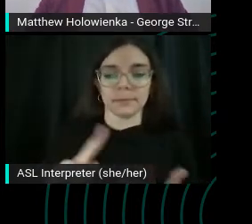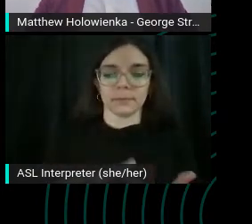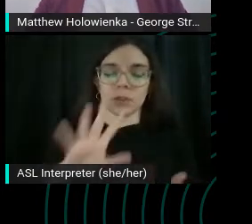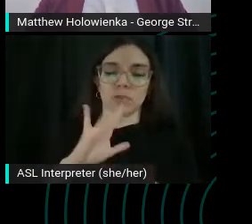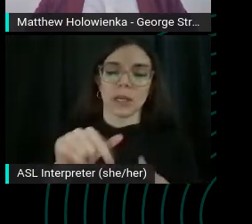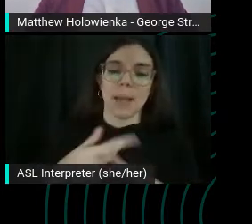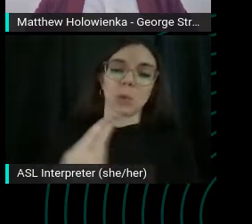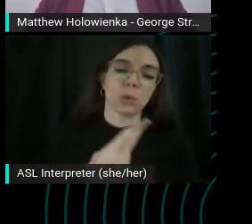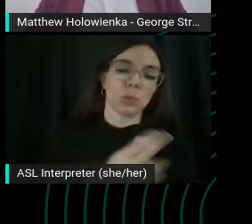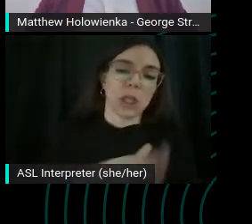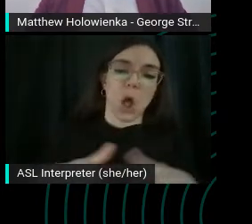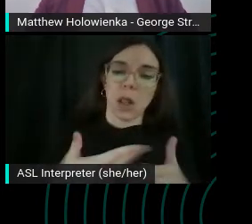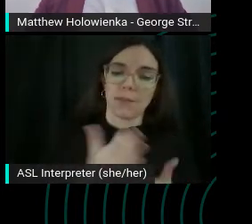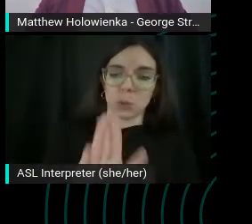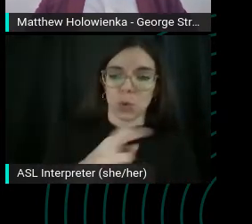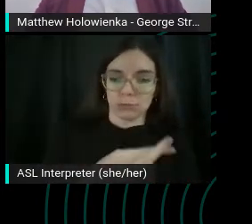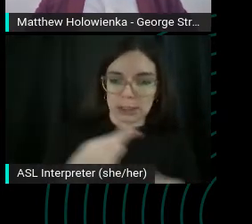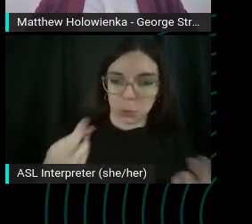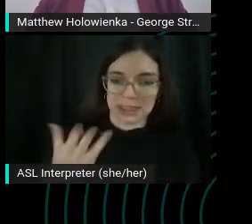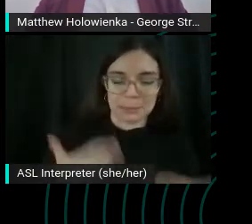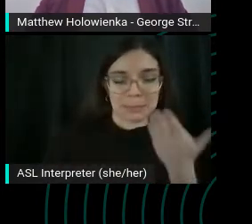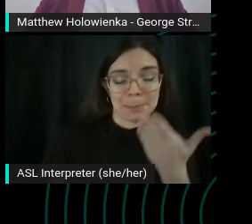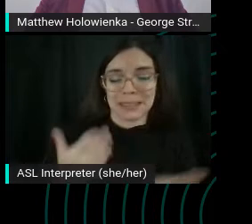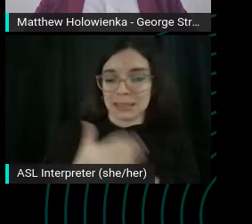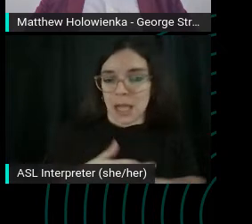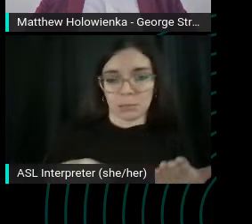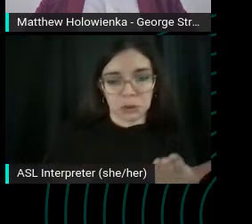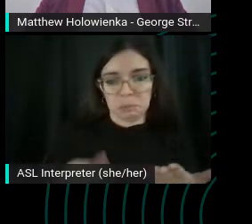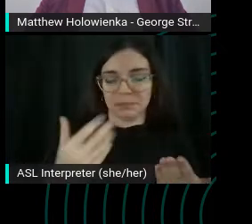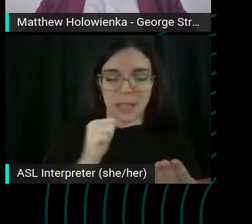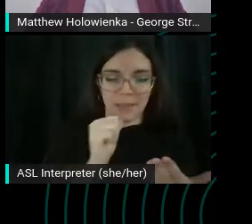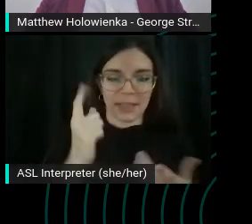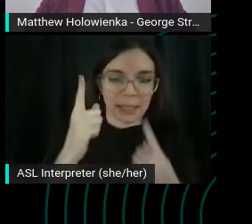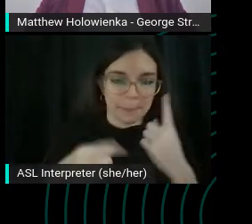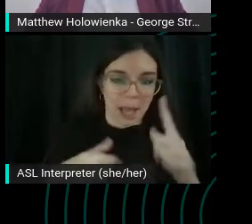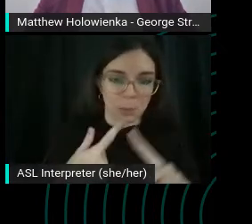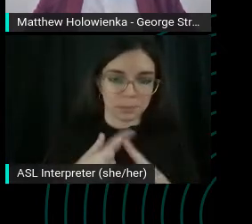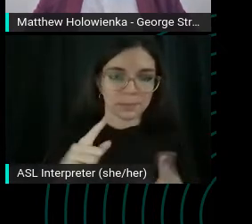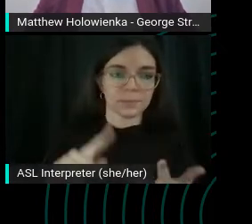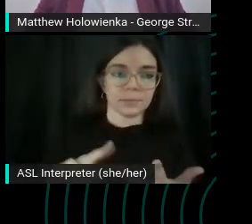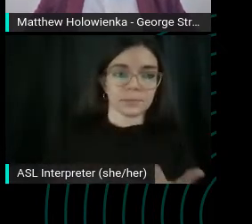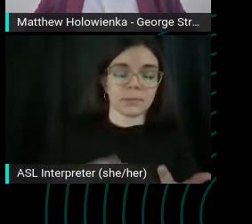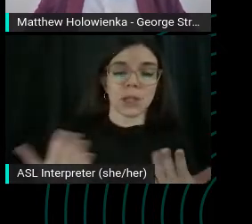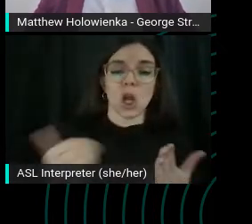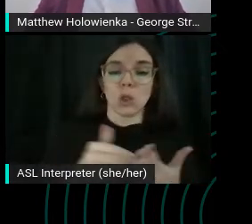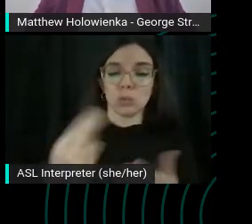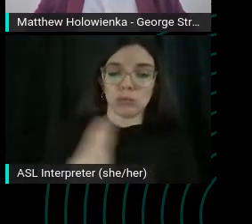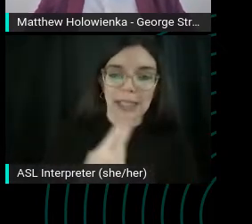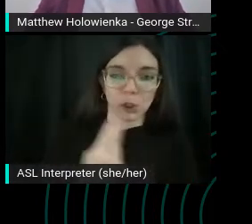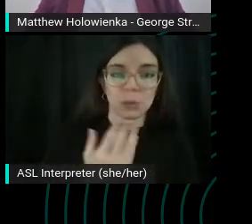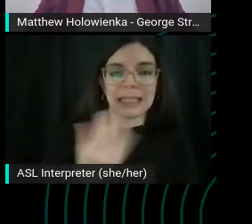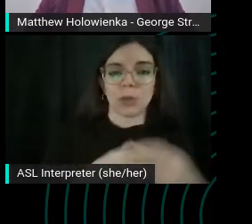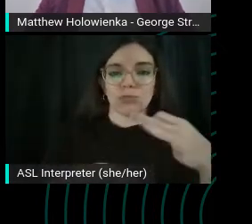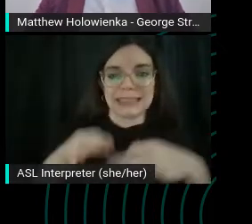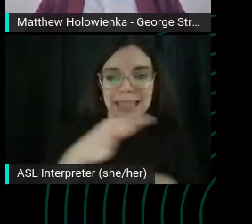even ones you might not be thinking of right now. And finally, a moment to talk about reusing, recycling, and adapting what works best for your video content